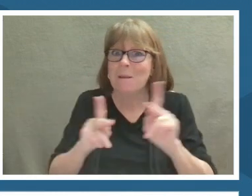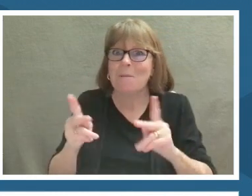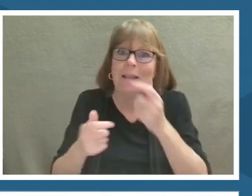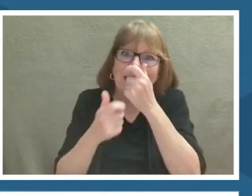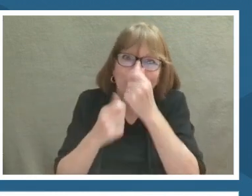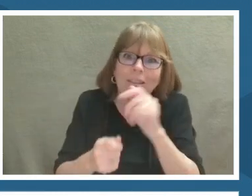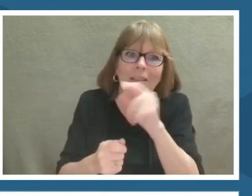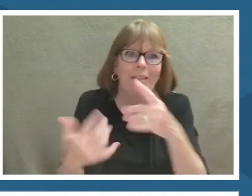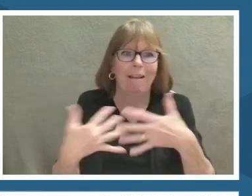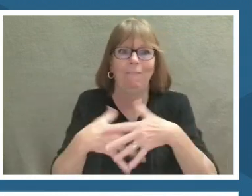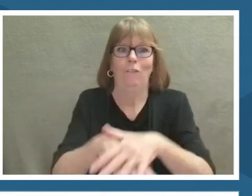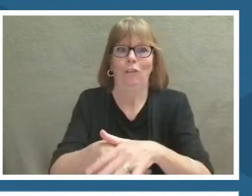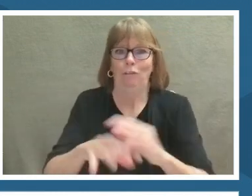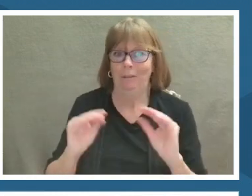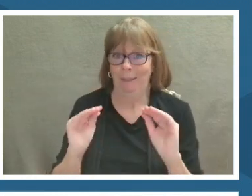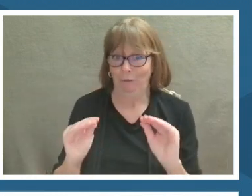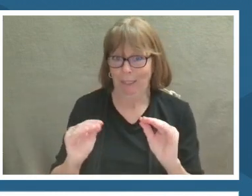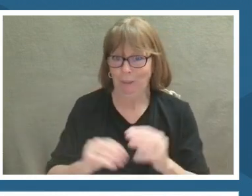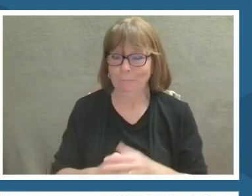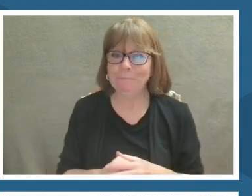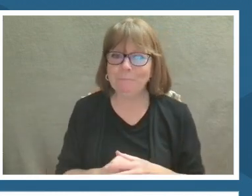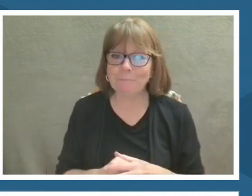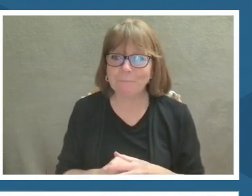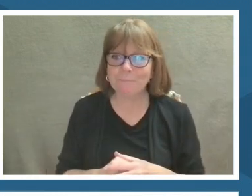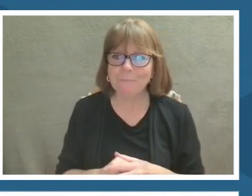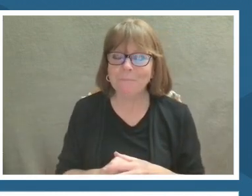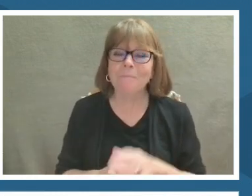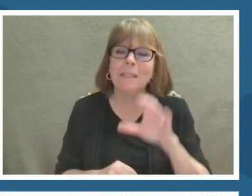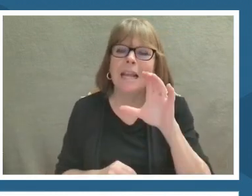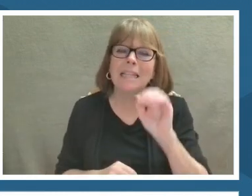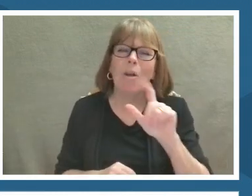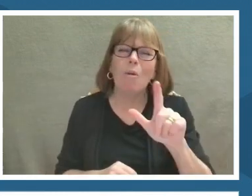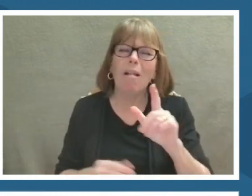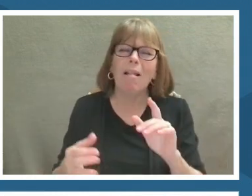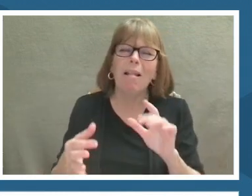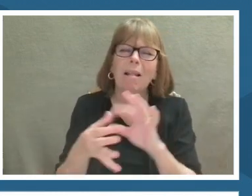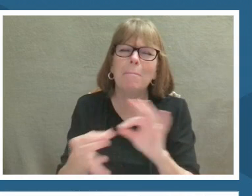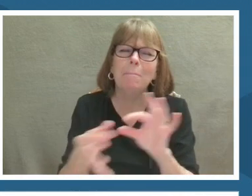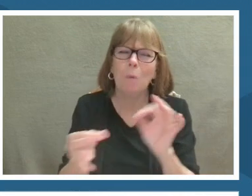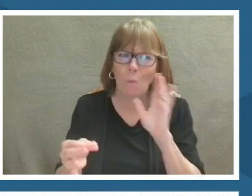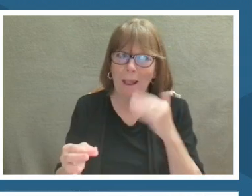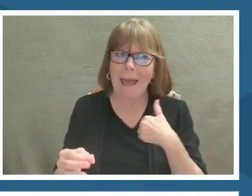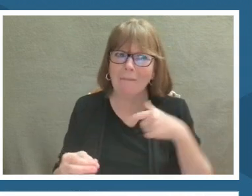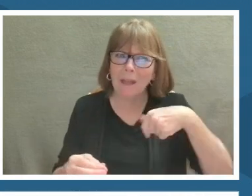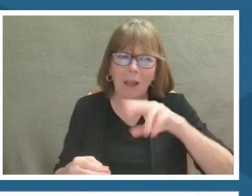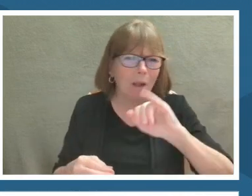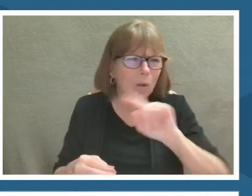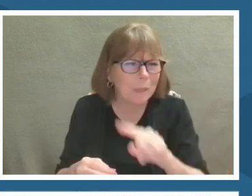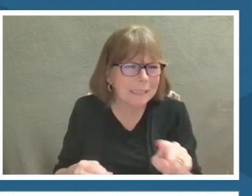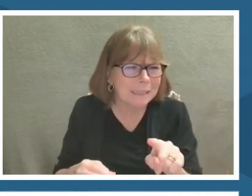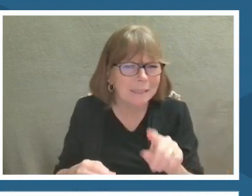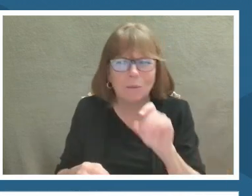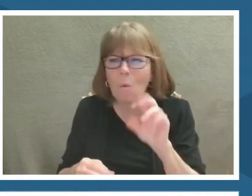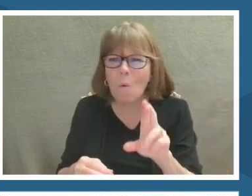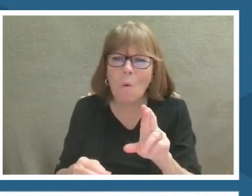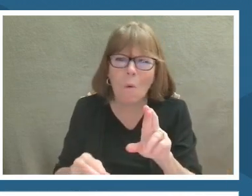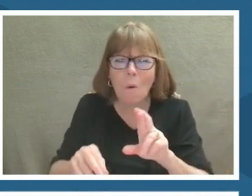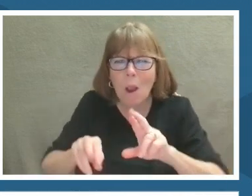um i know uh carol alluded to a quiz um or an